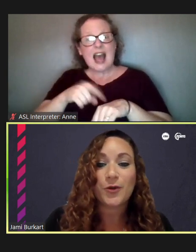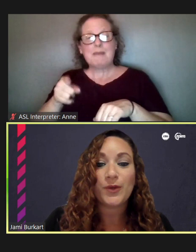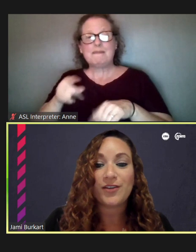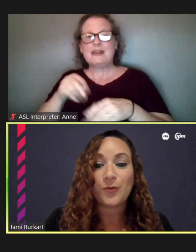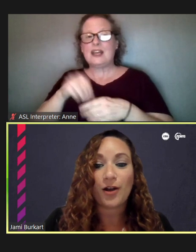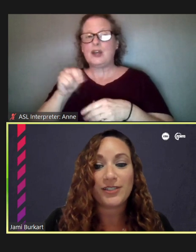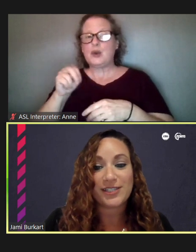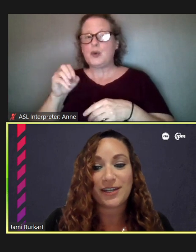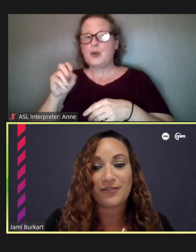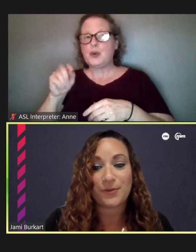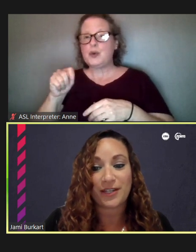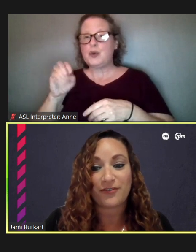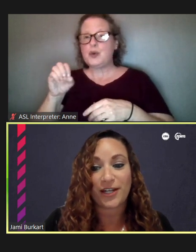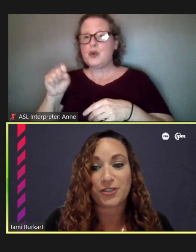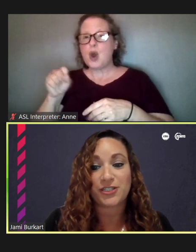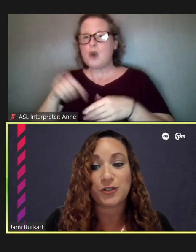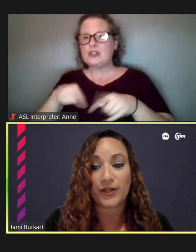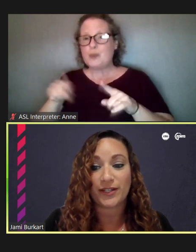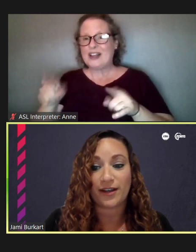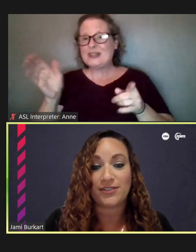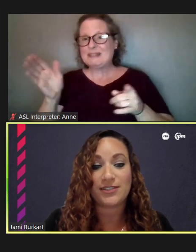We have Walli tonight from Ink Factory joining us